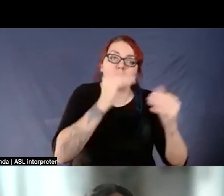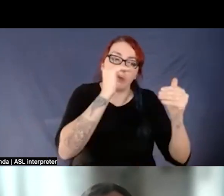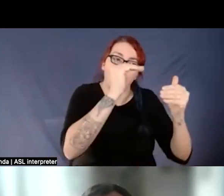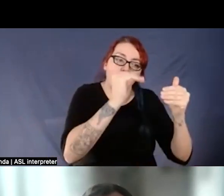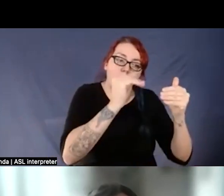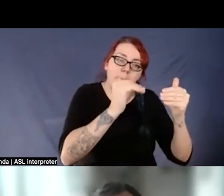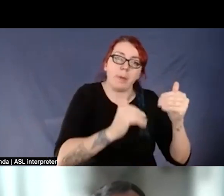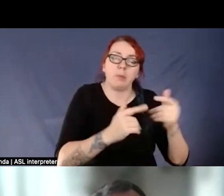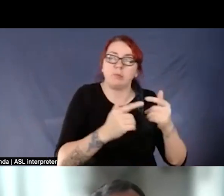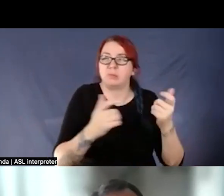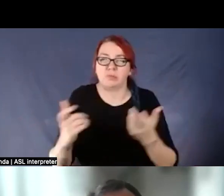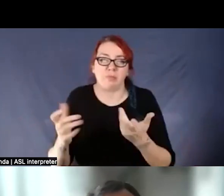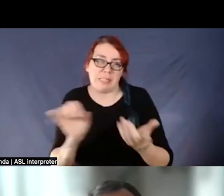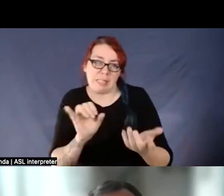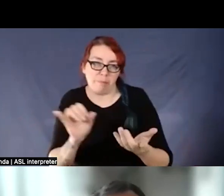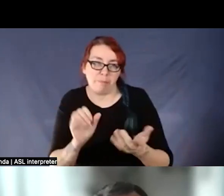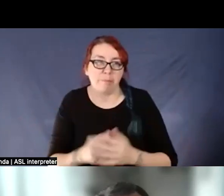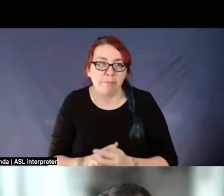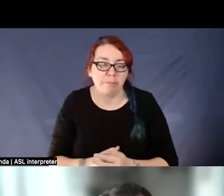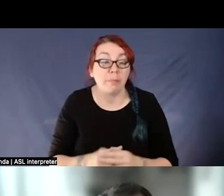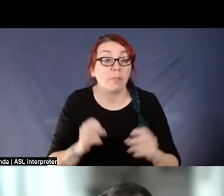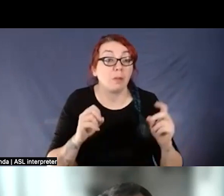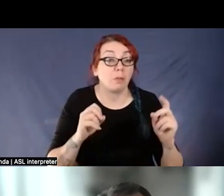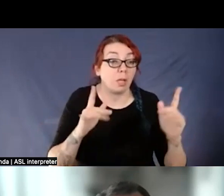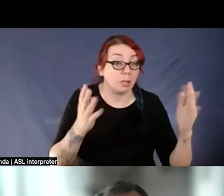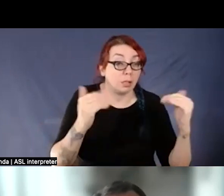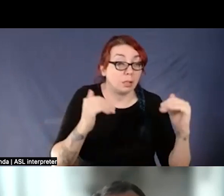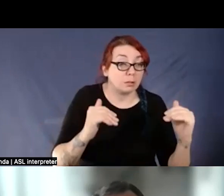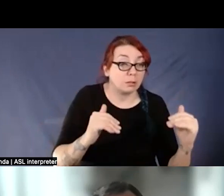It's just accessing files everywhere. It's the cloud app. It's similar to Google Drive if you